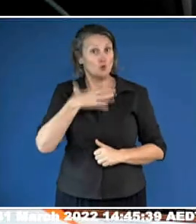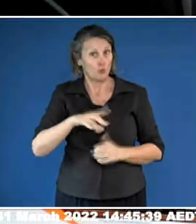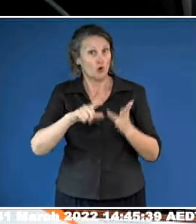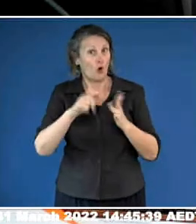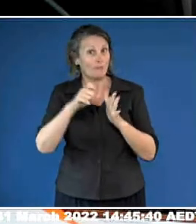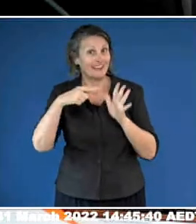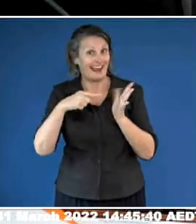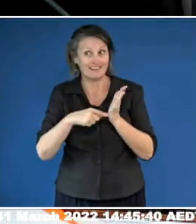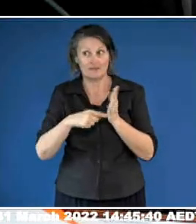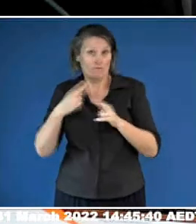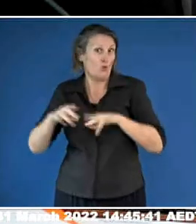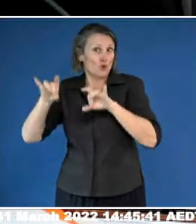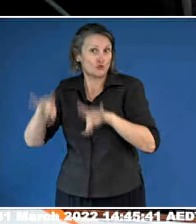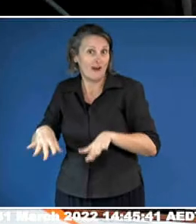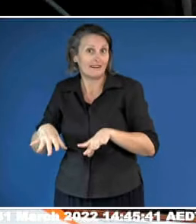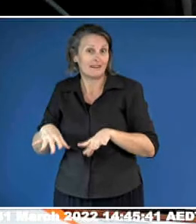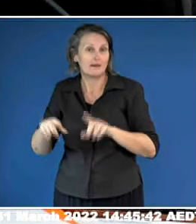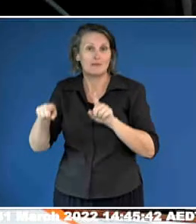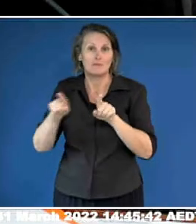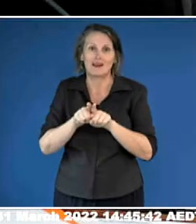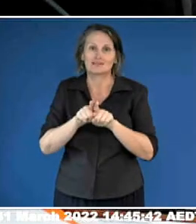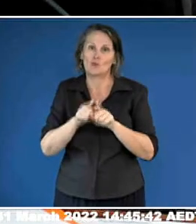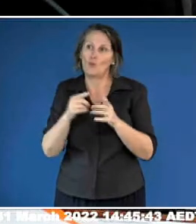also have a gender lens to them so that --